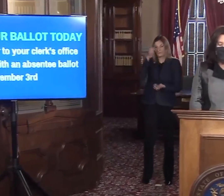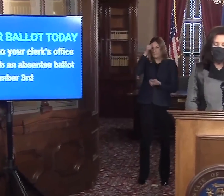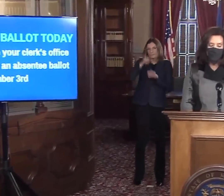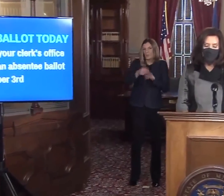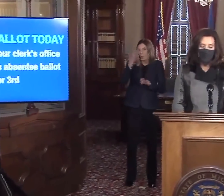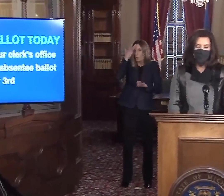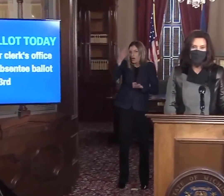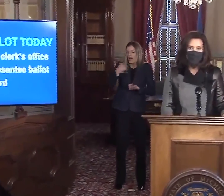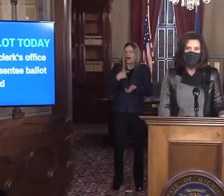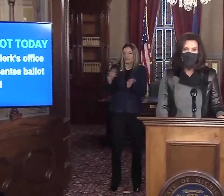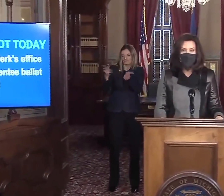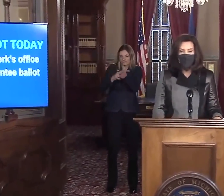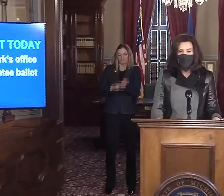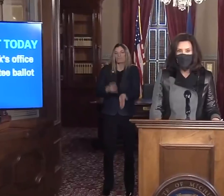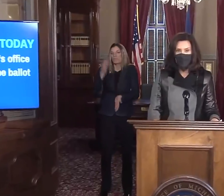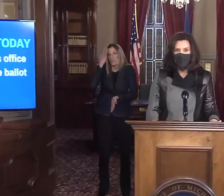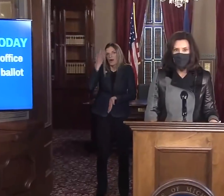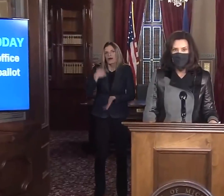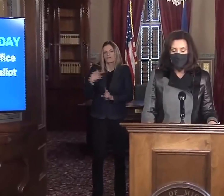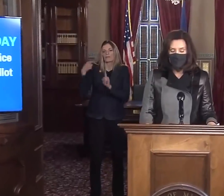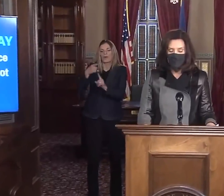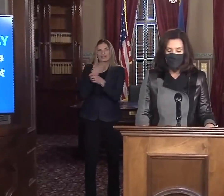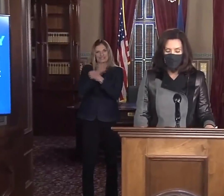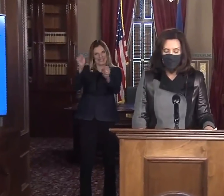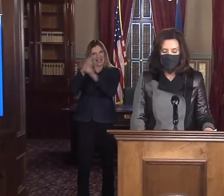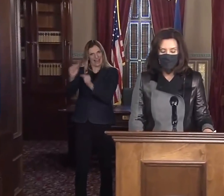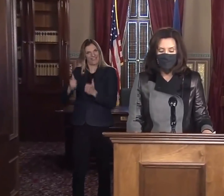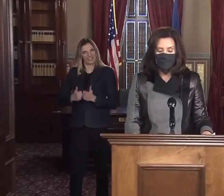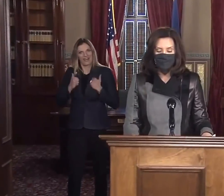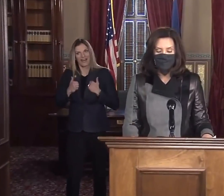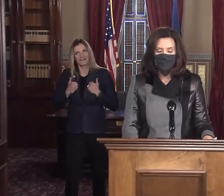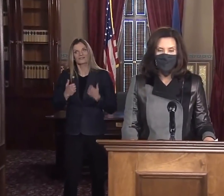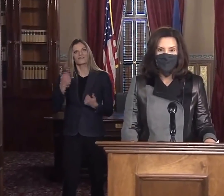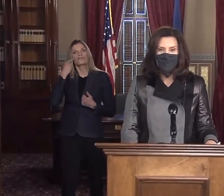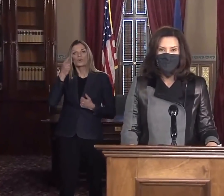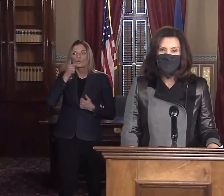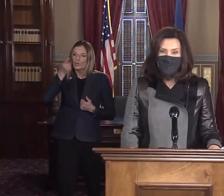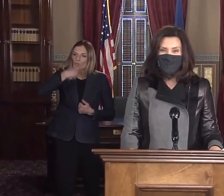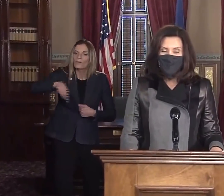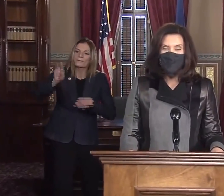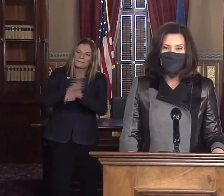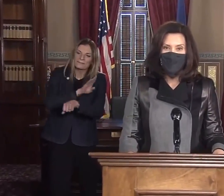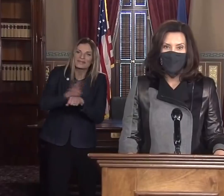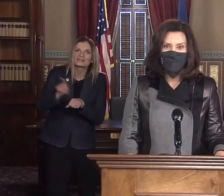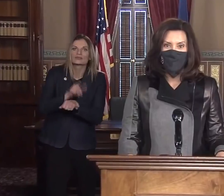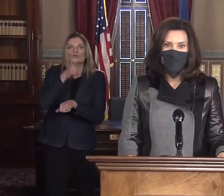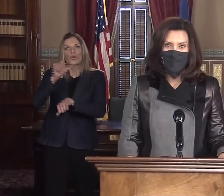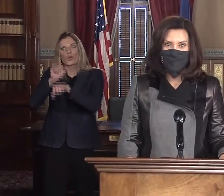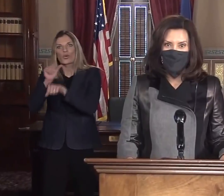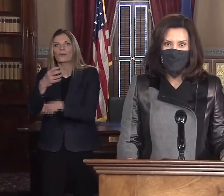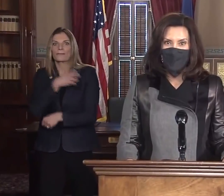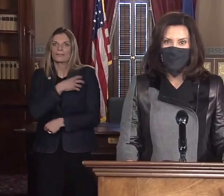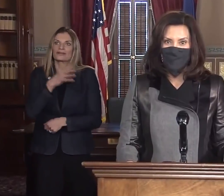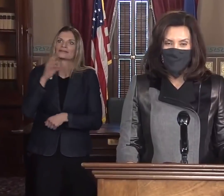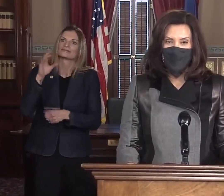SUPREME COURT BY A NARROW PARTY LINE STRUCK DOWN MY EXECUTIVE ORDERS TO SAVE LIVES AND PROTECT